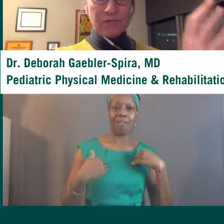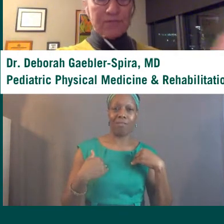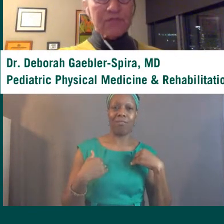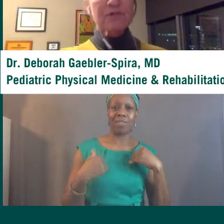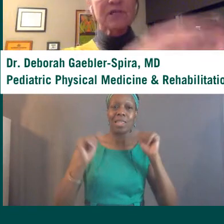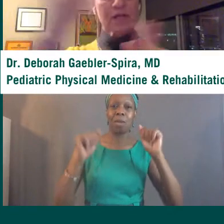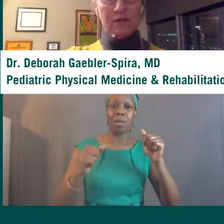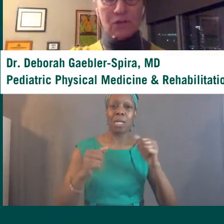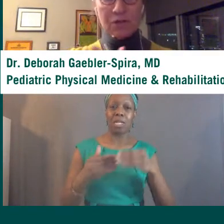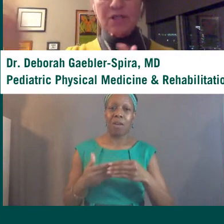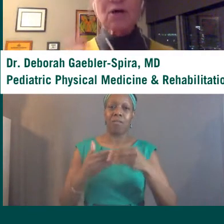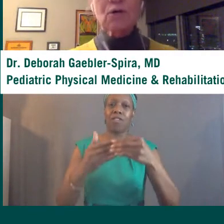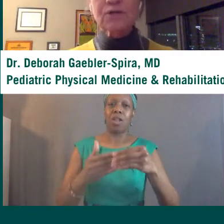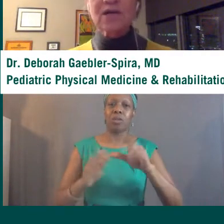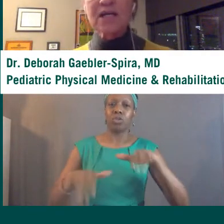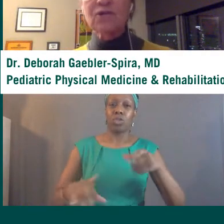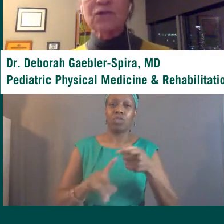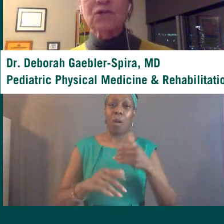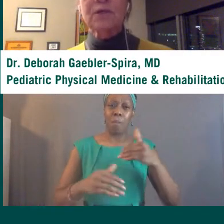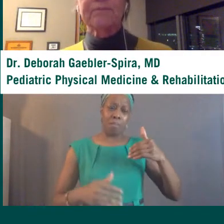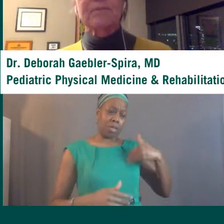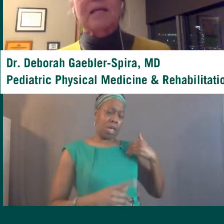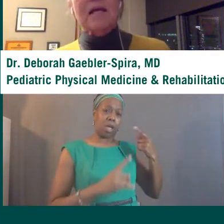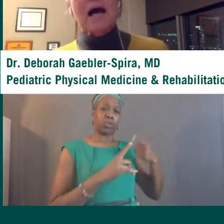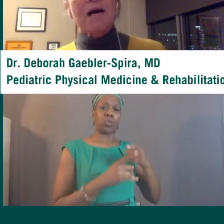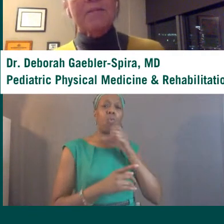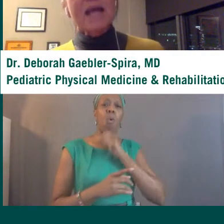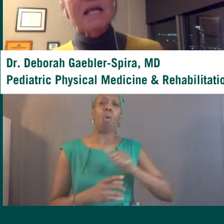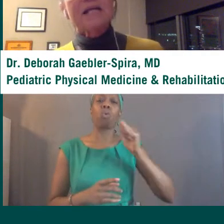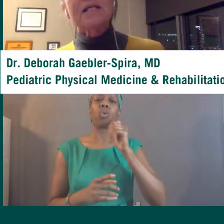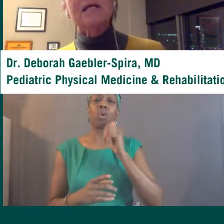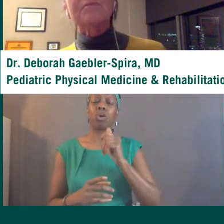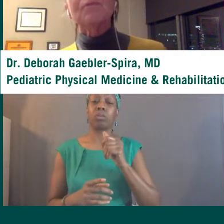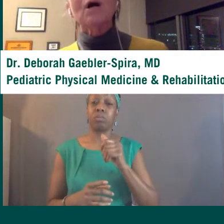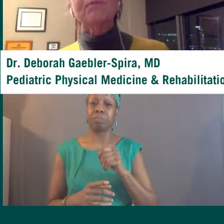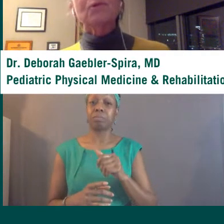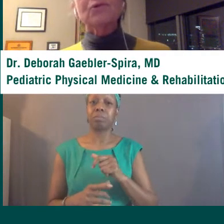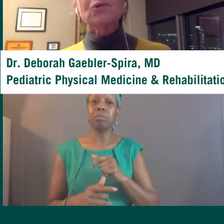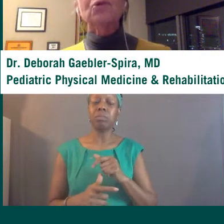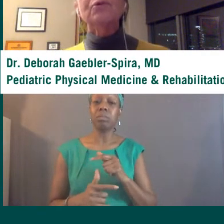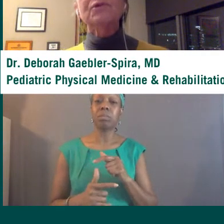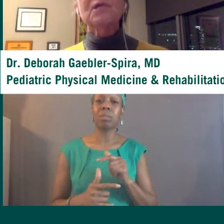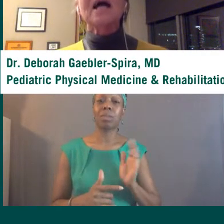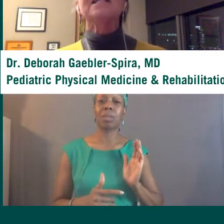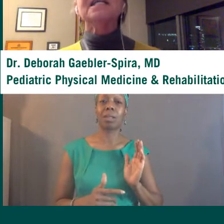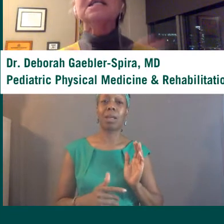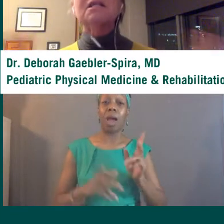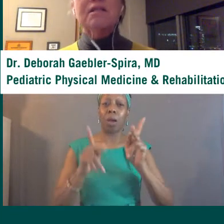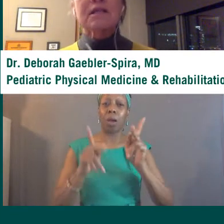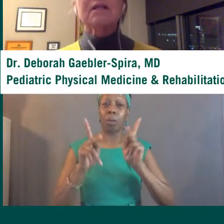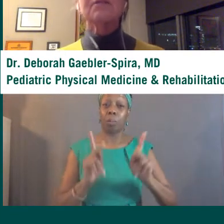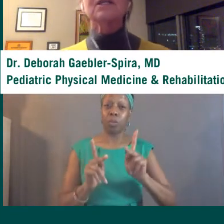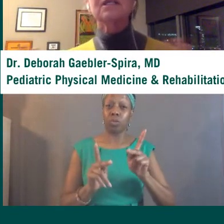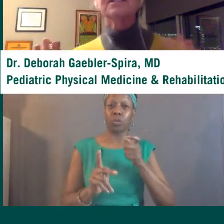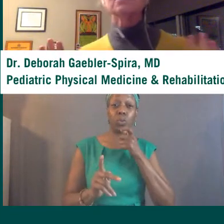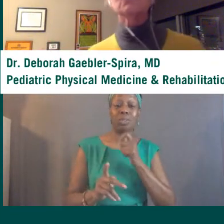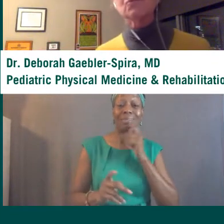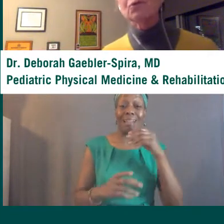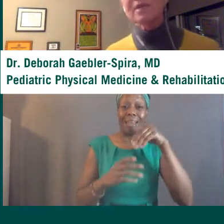from very young till their older ages. And a person who is not in the clinic room